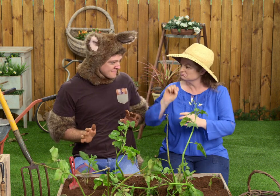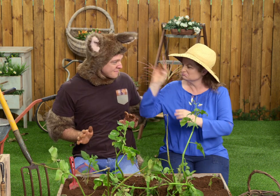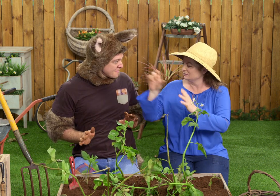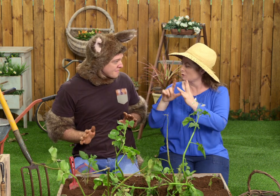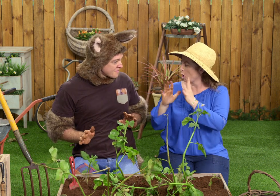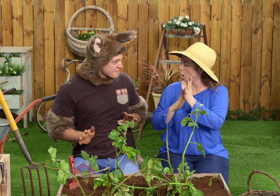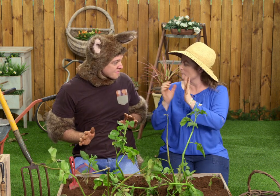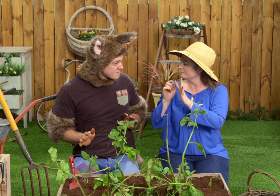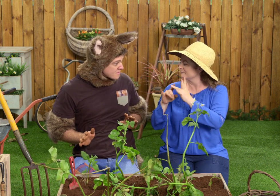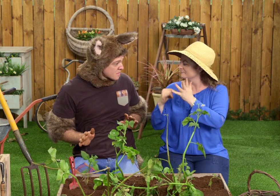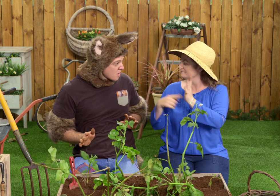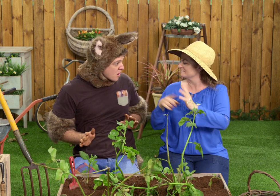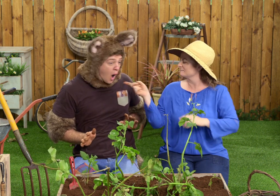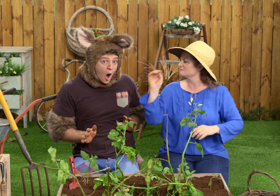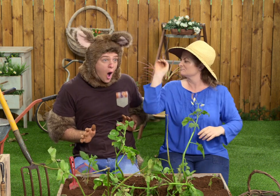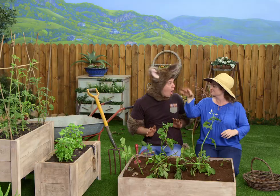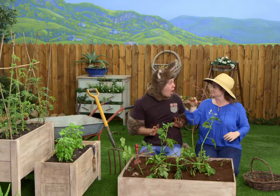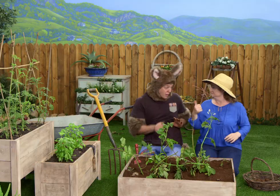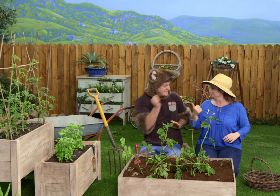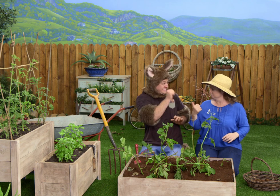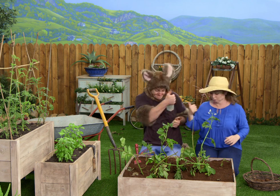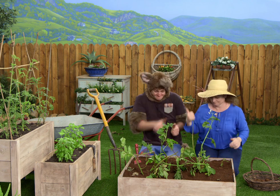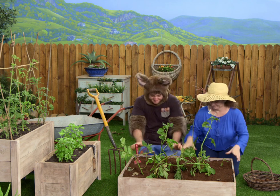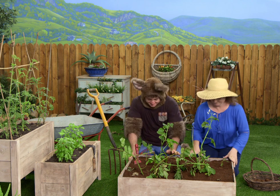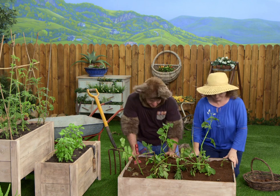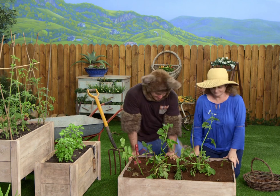Can you please put these things in the compost? OK.